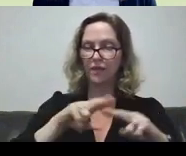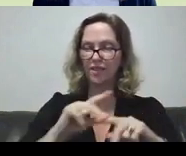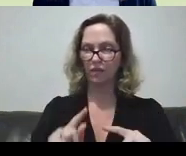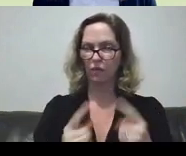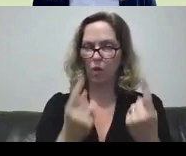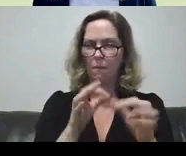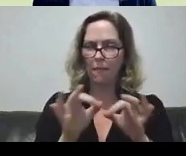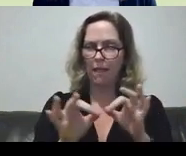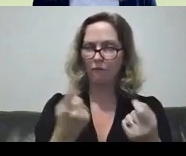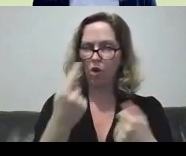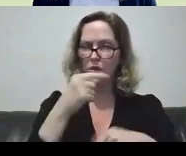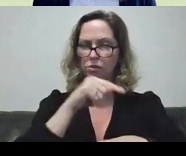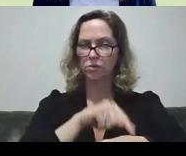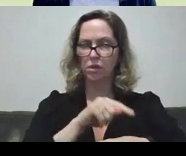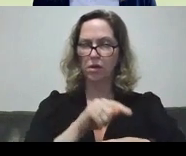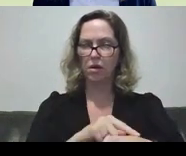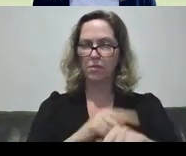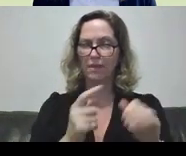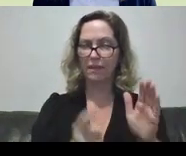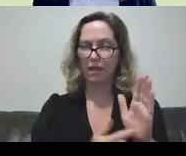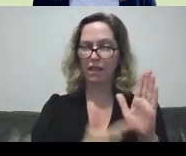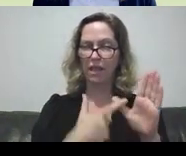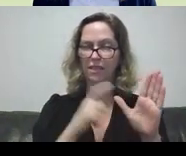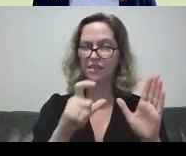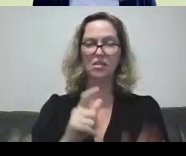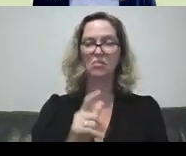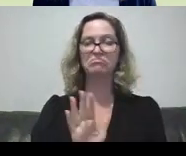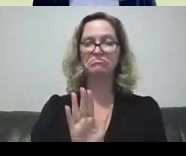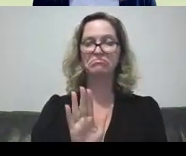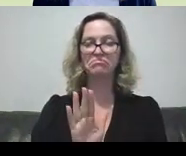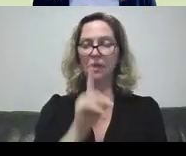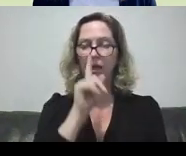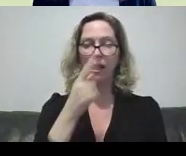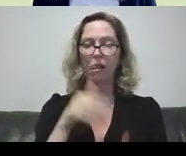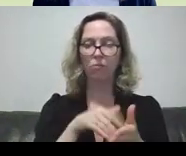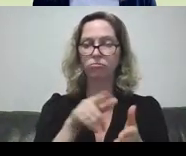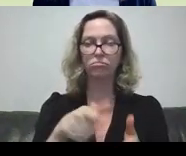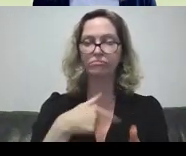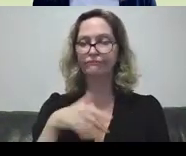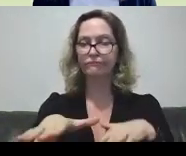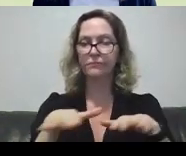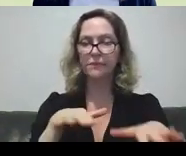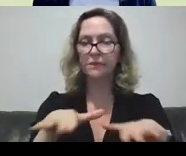can't provide that help afterwards if they're too busy then that's perfect